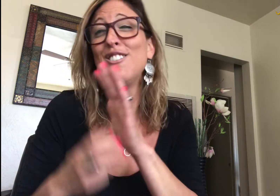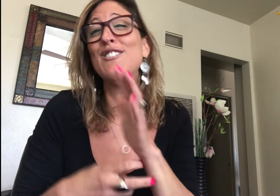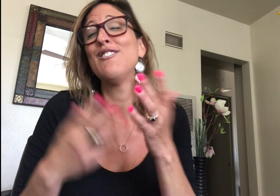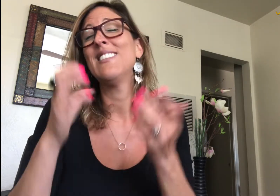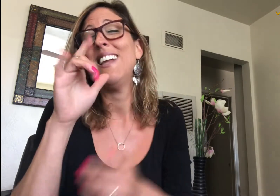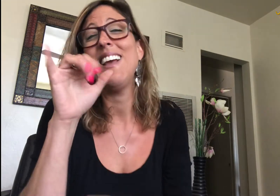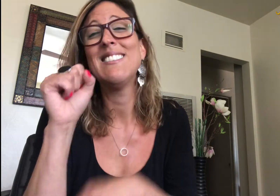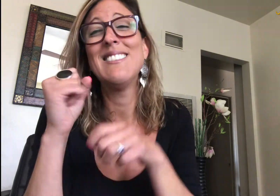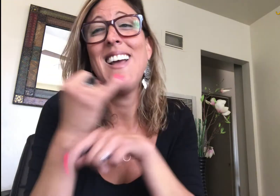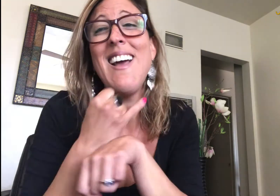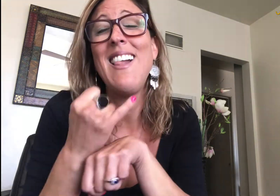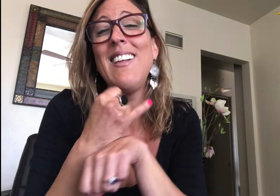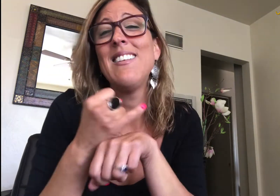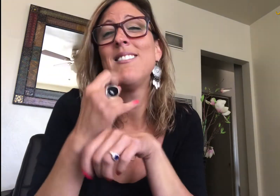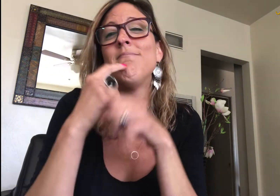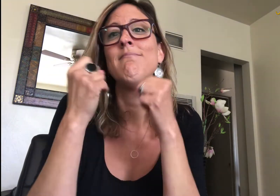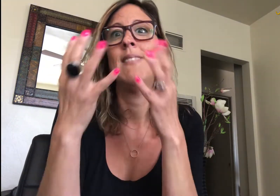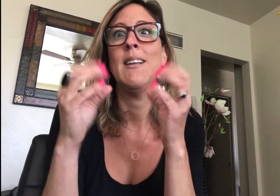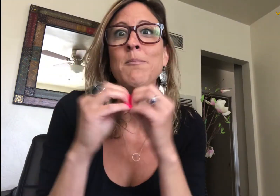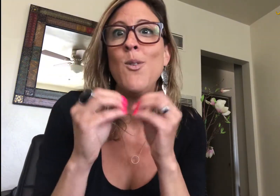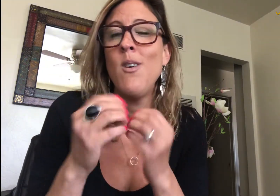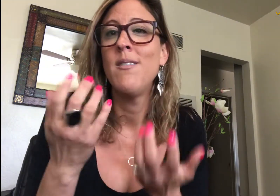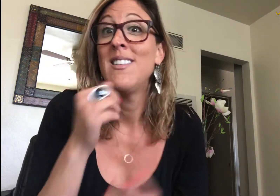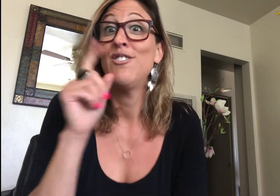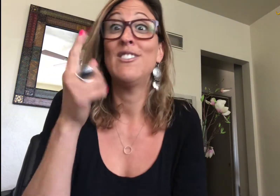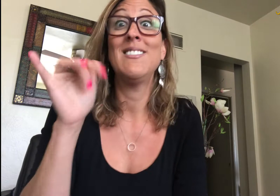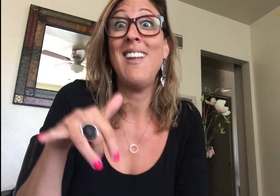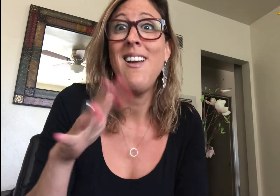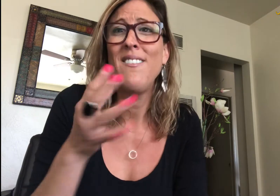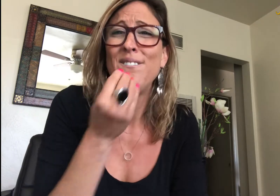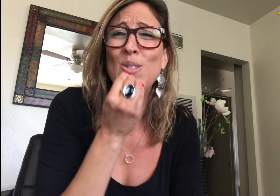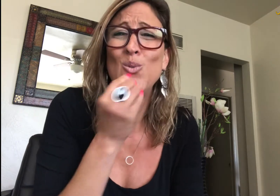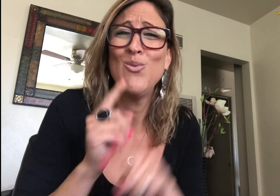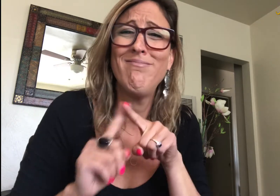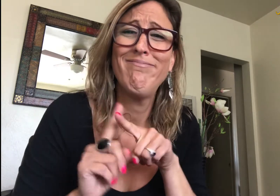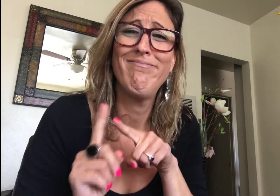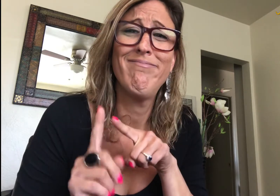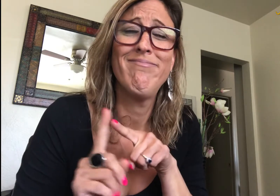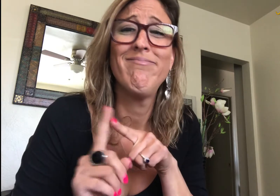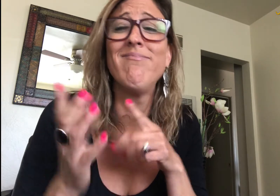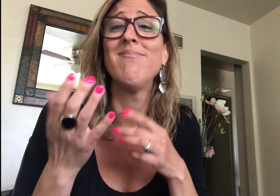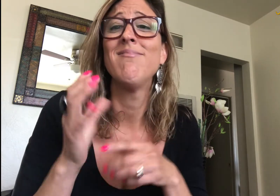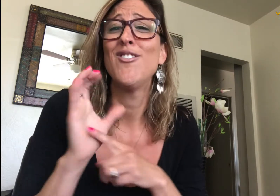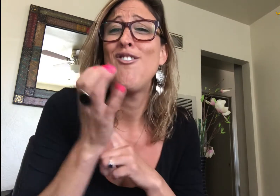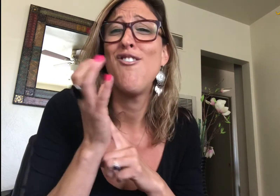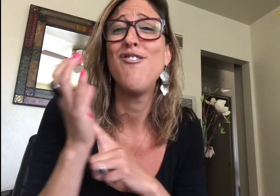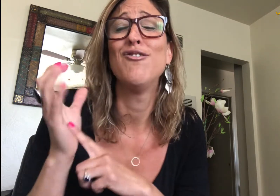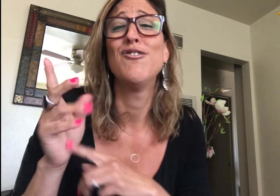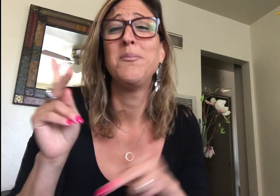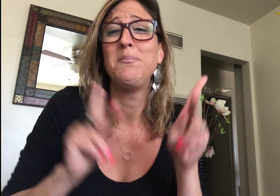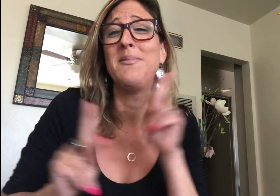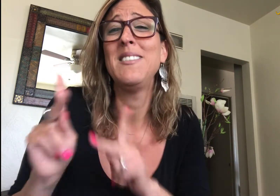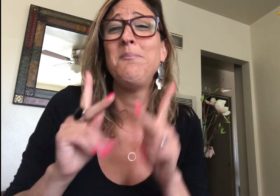Ellis Island and so many more. Not just that, there’s many different cuisines,